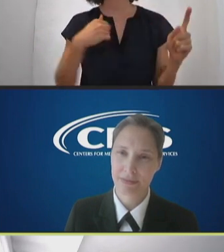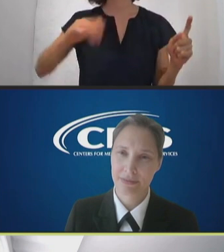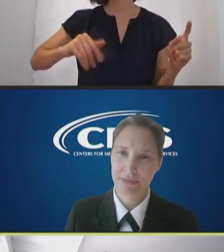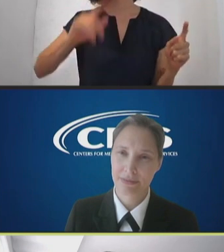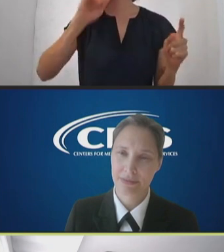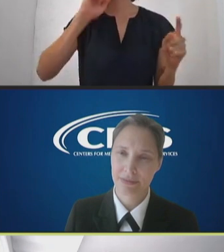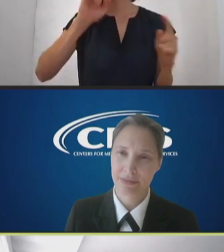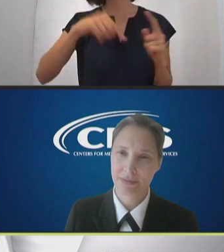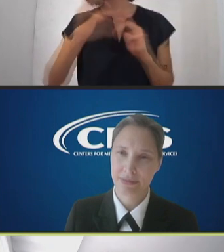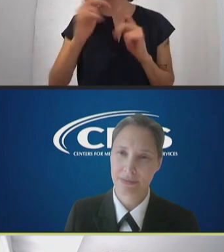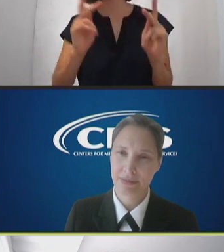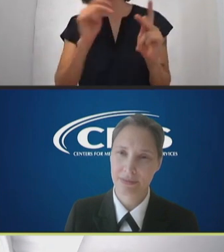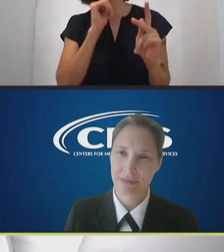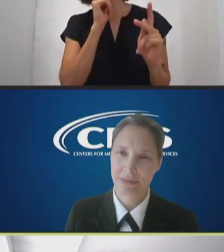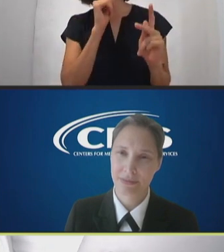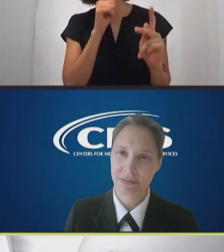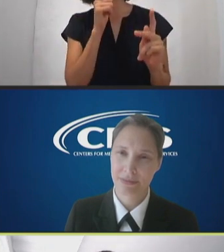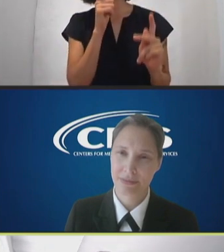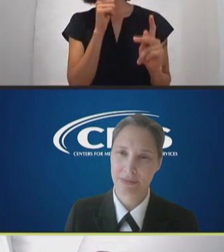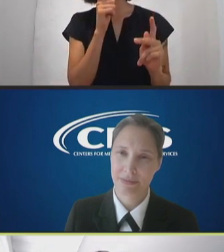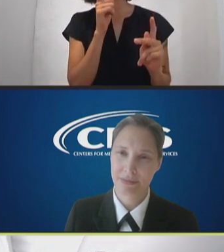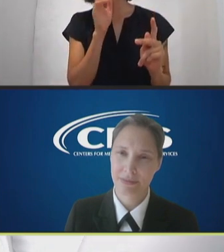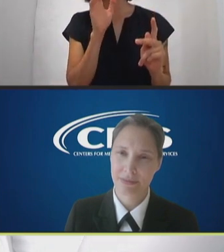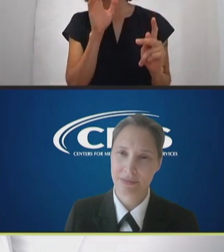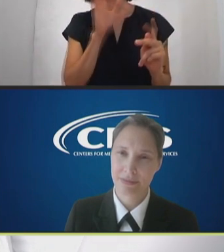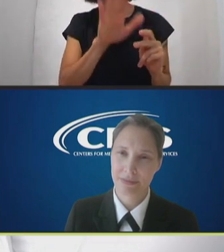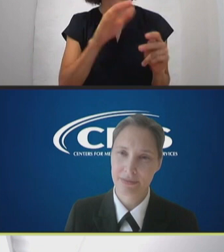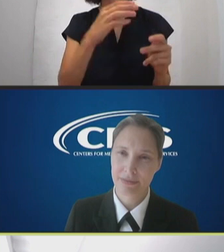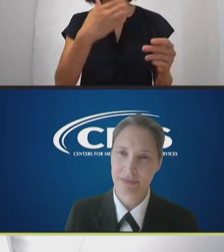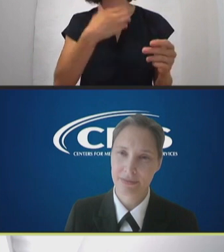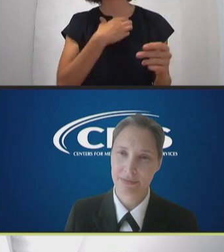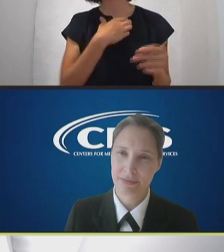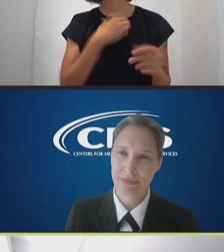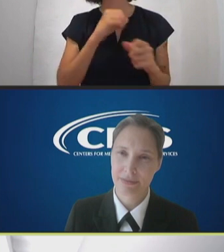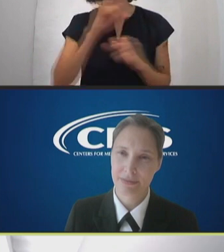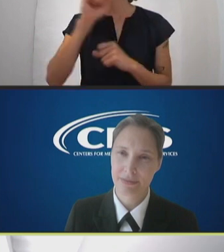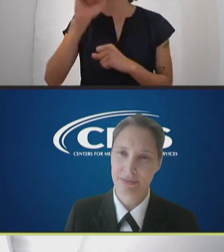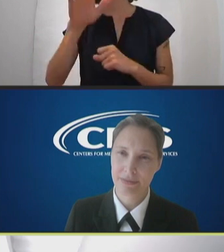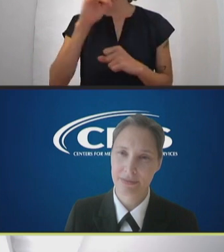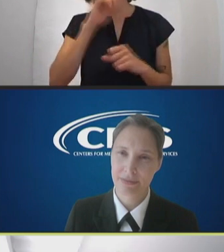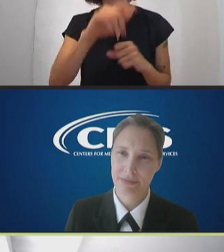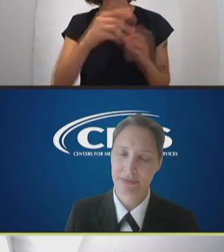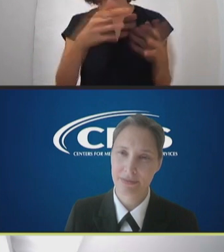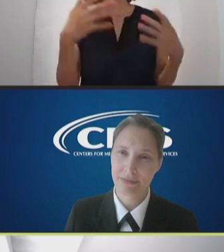people whose claims to a public health site get rejected. But I certainly can take that